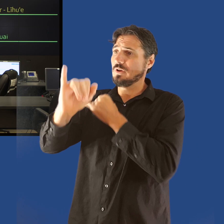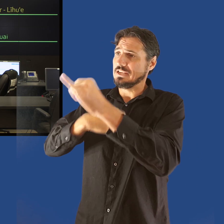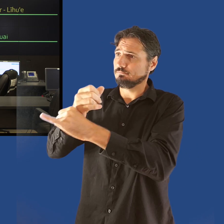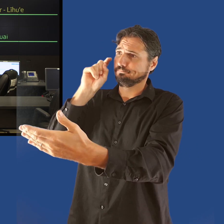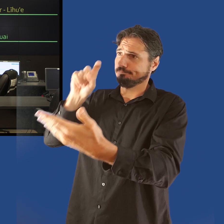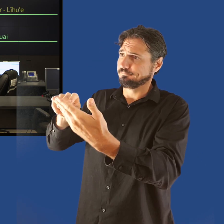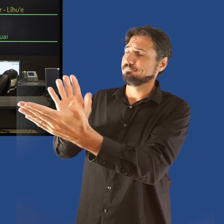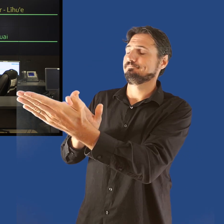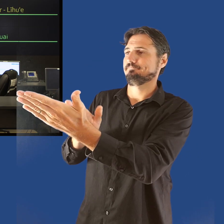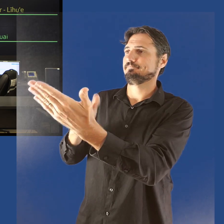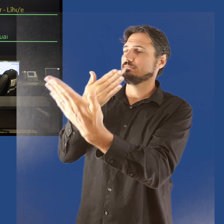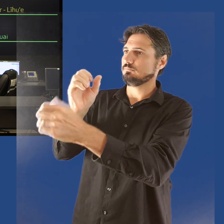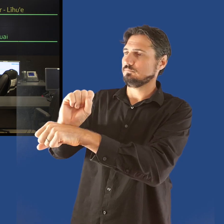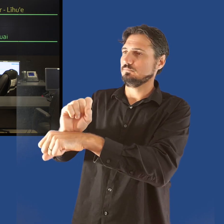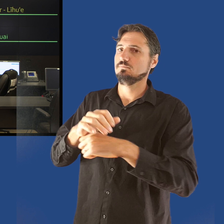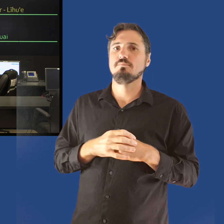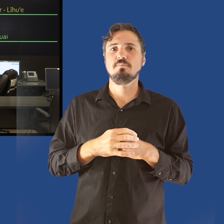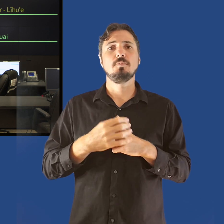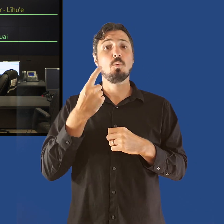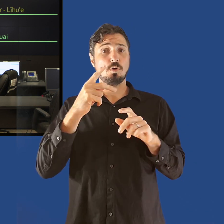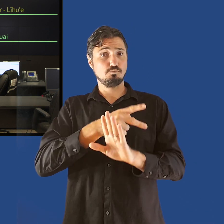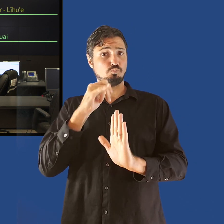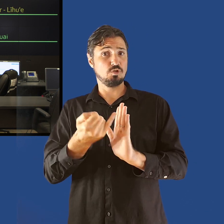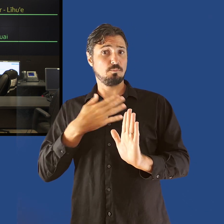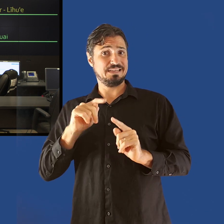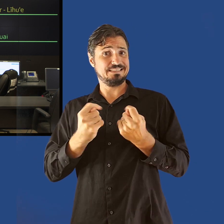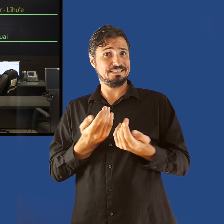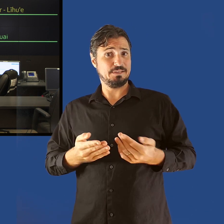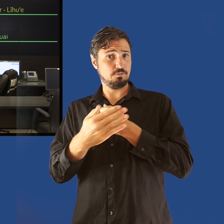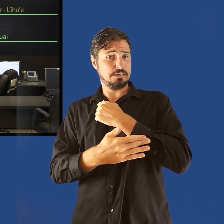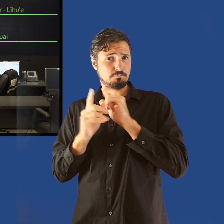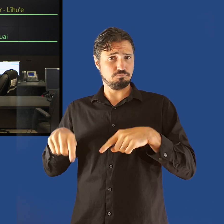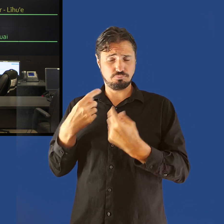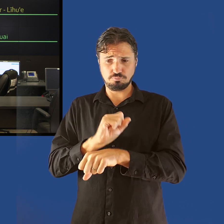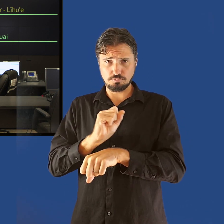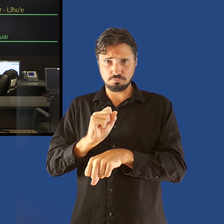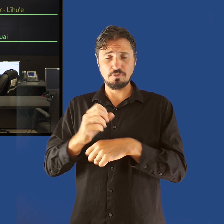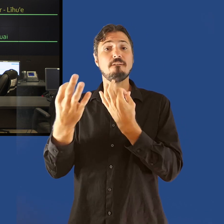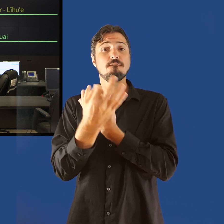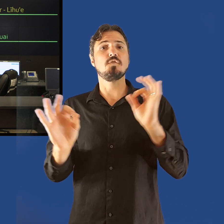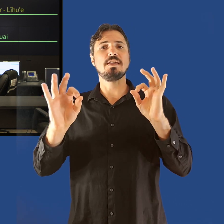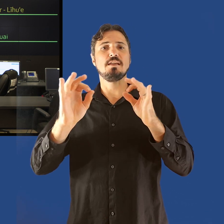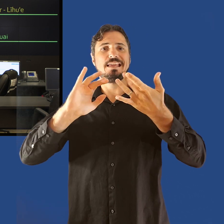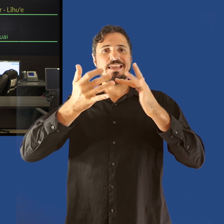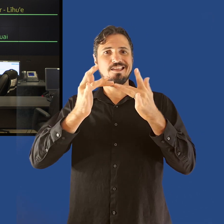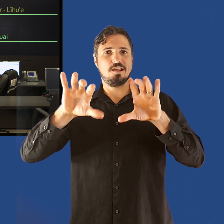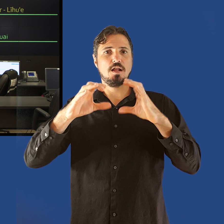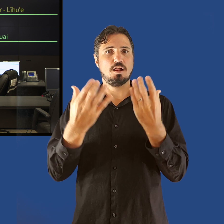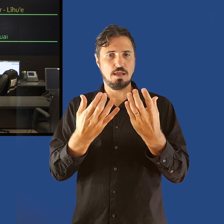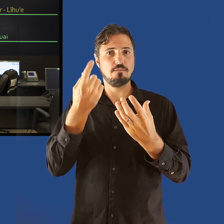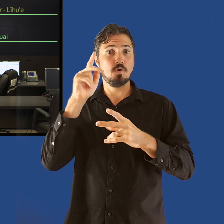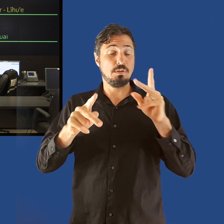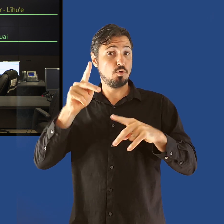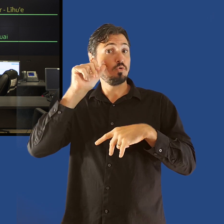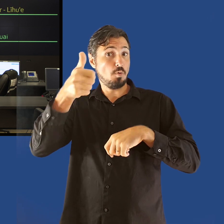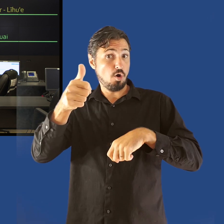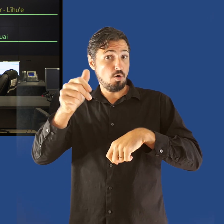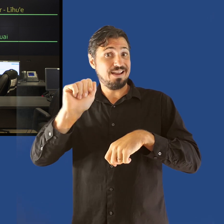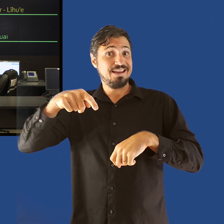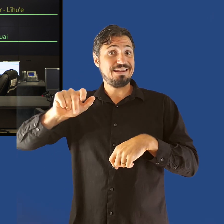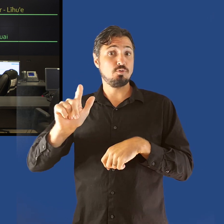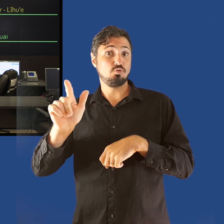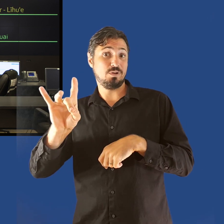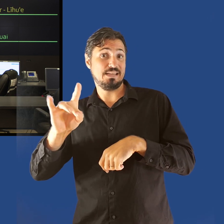One of the projects that our team has been working on is a free Webinar for consumers and businesses, which is being hosted tomorrow, Tuesday, April 28 at 1 p.m.